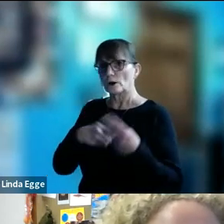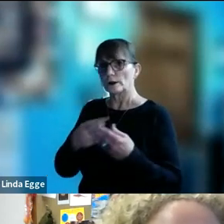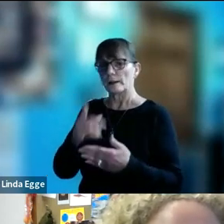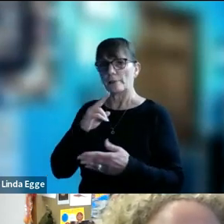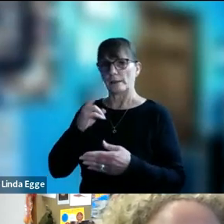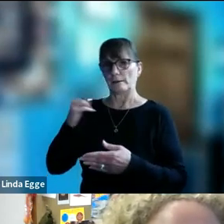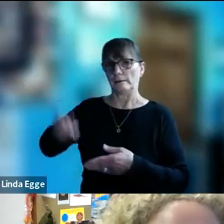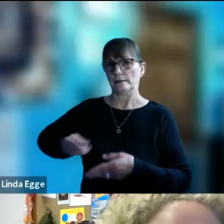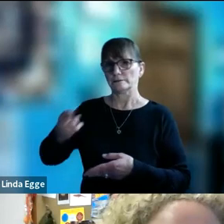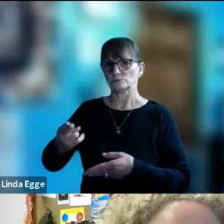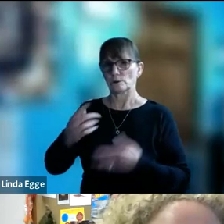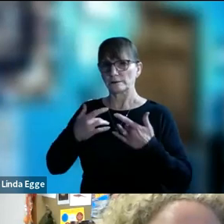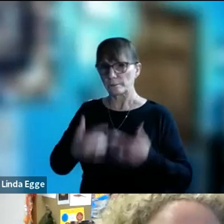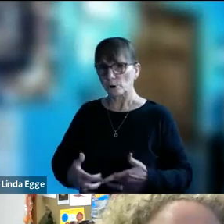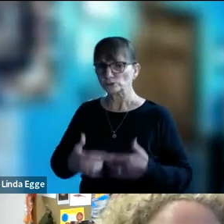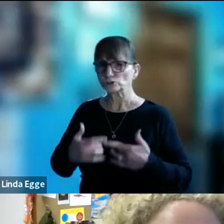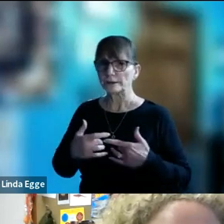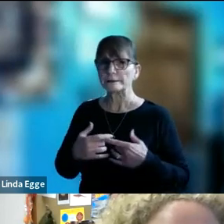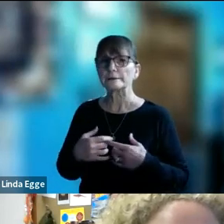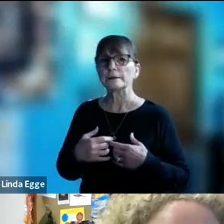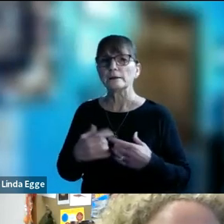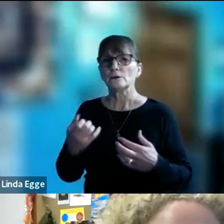of let's say, depression or anxiety,